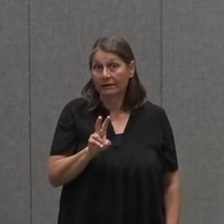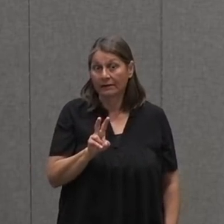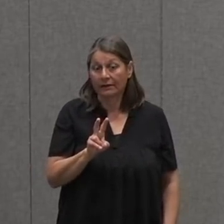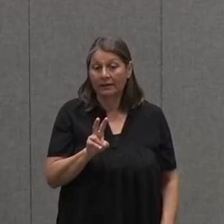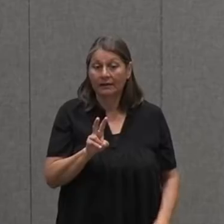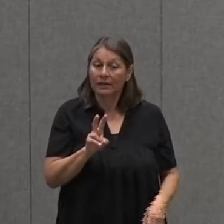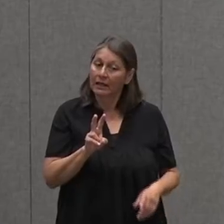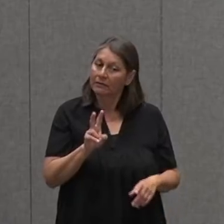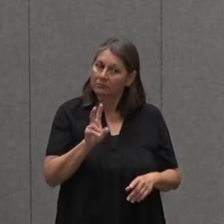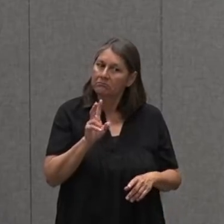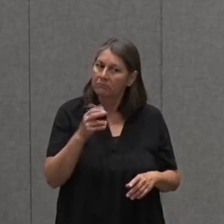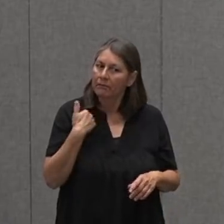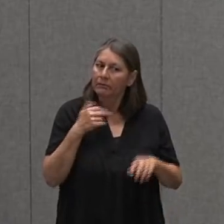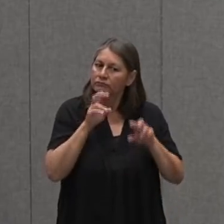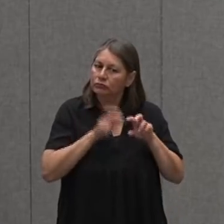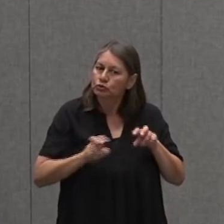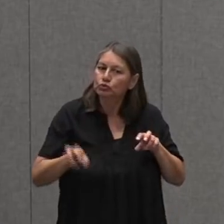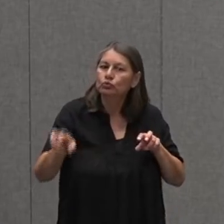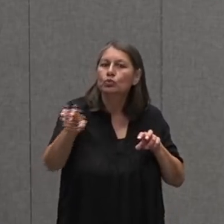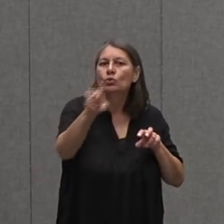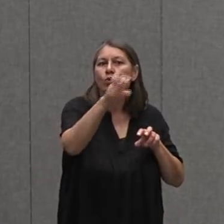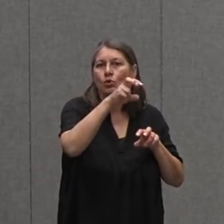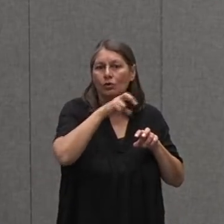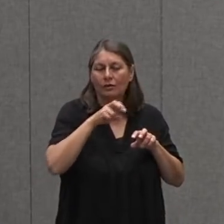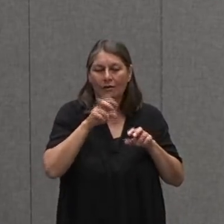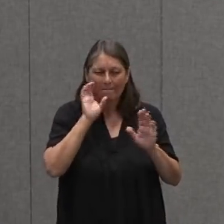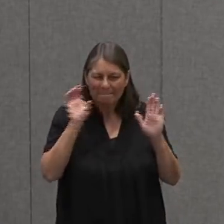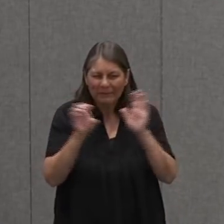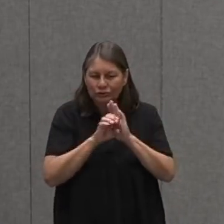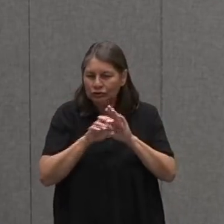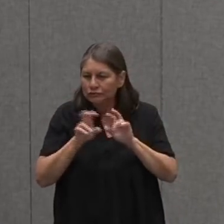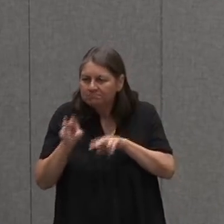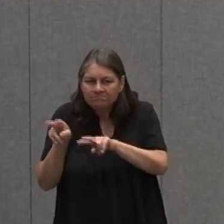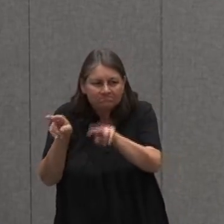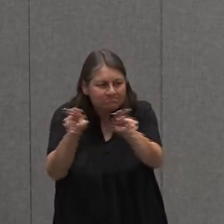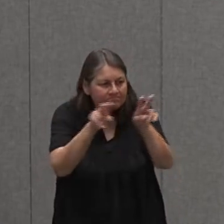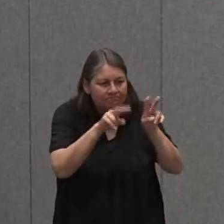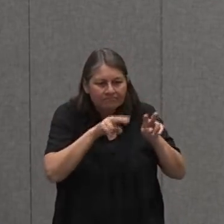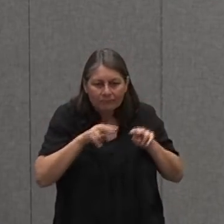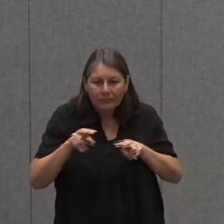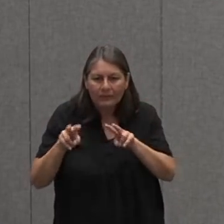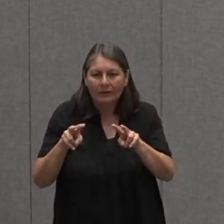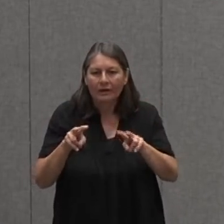of the actual White House in Washington. So that was my lesson.